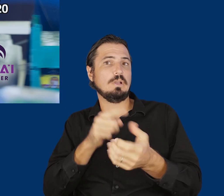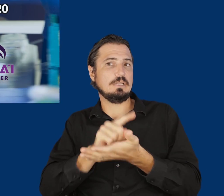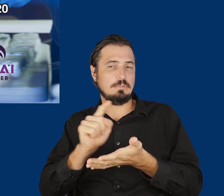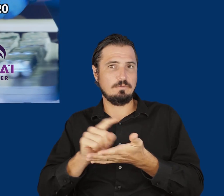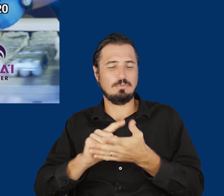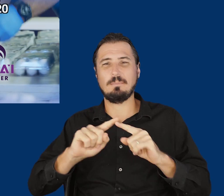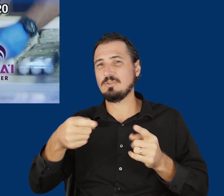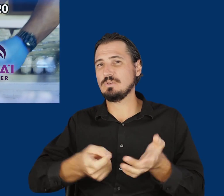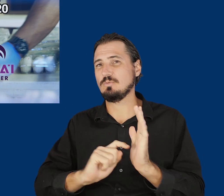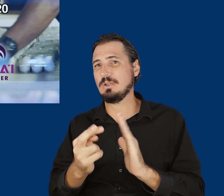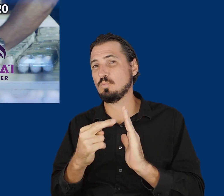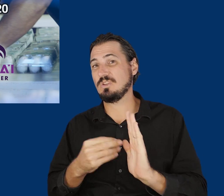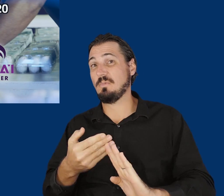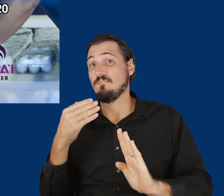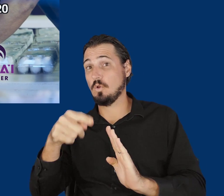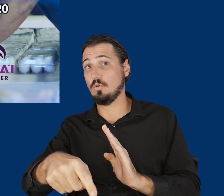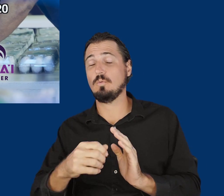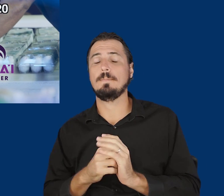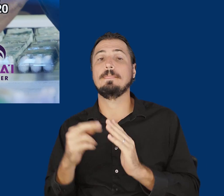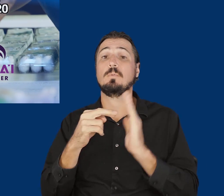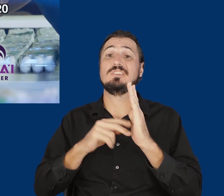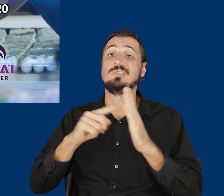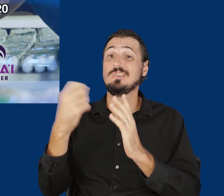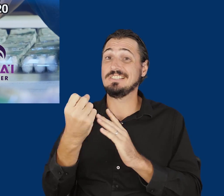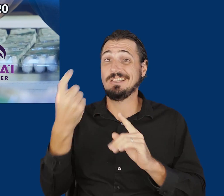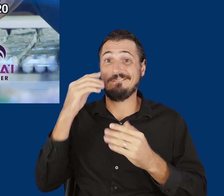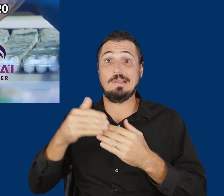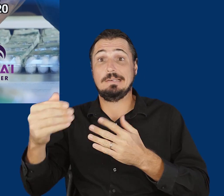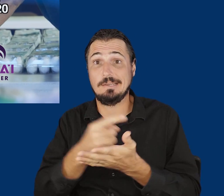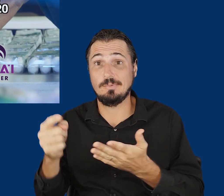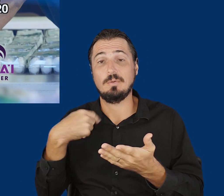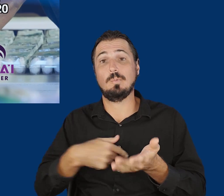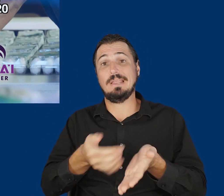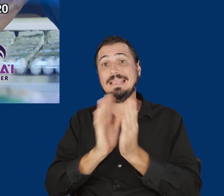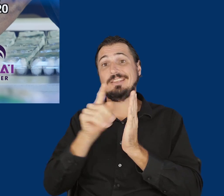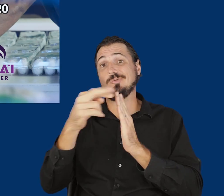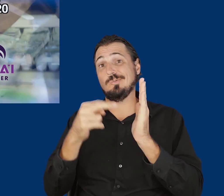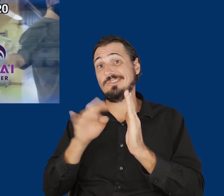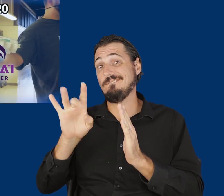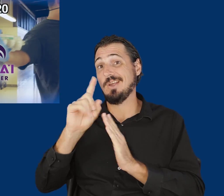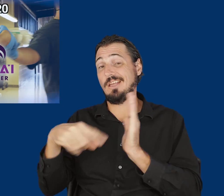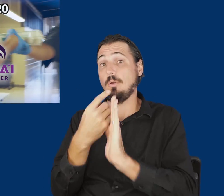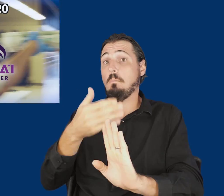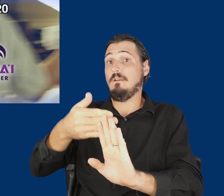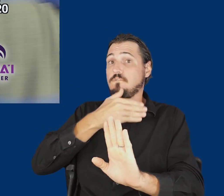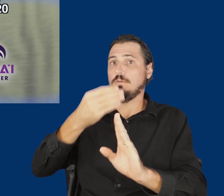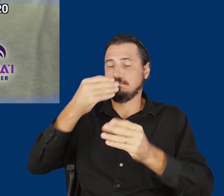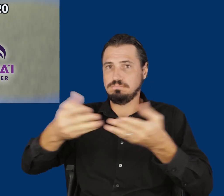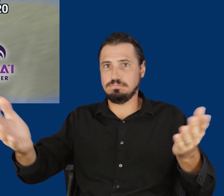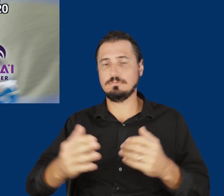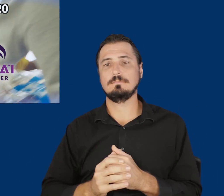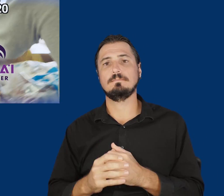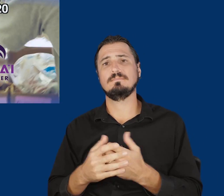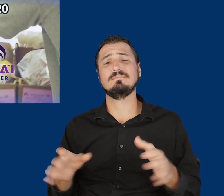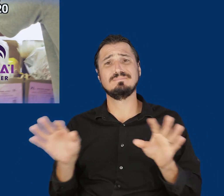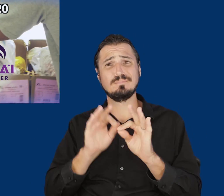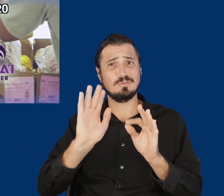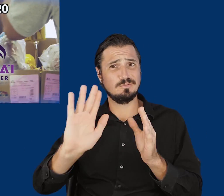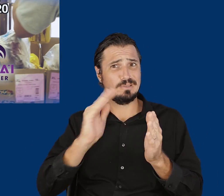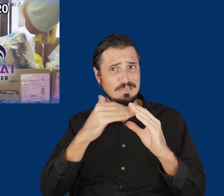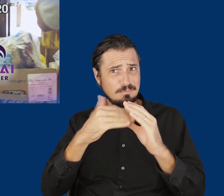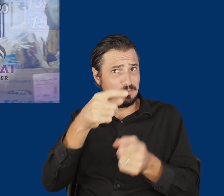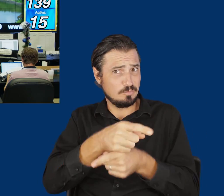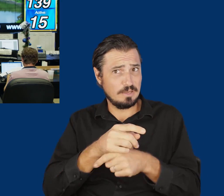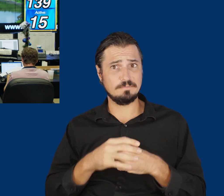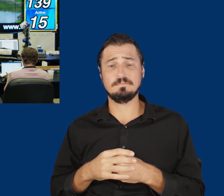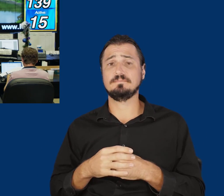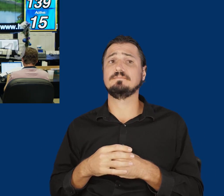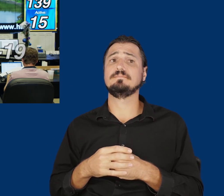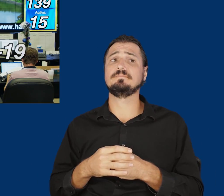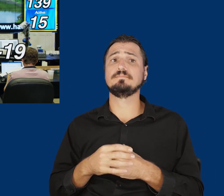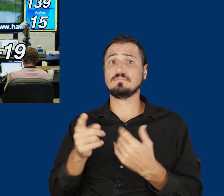Registration starts on Saturdays for the next week, and you are asked to register at least 48 hours before the distribution. Please be sure your email is correct. To register, or for distribution times